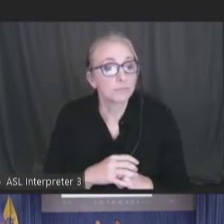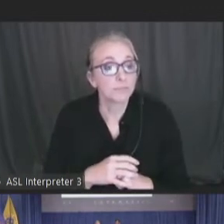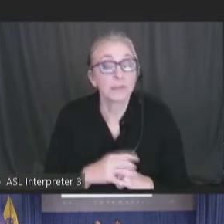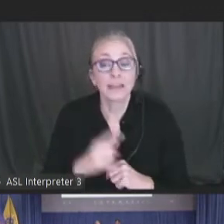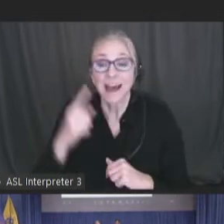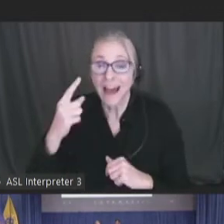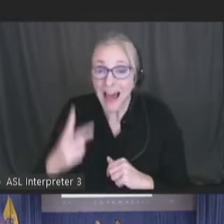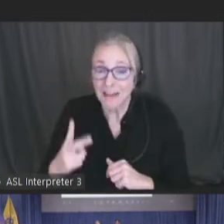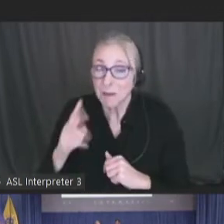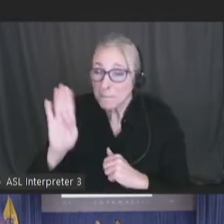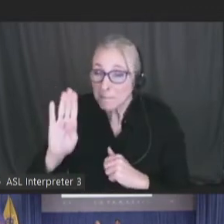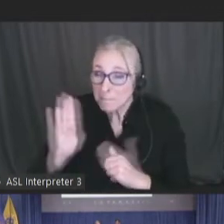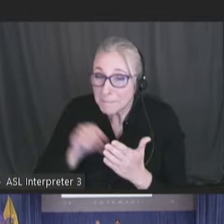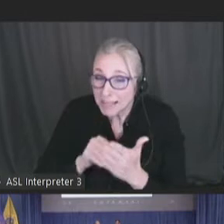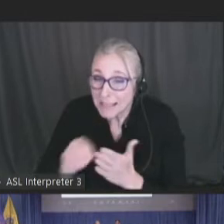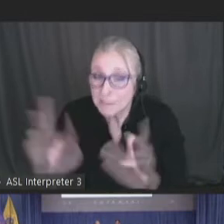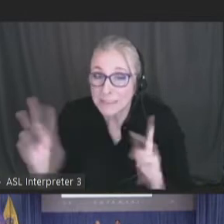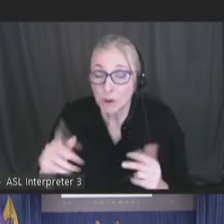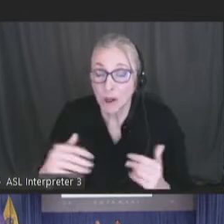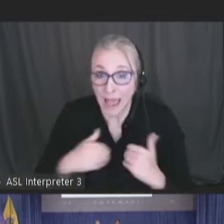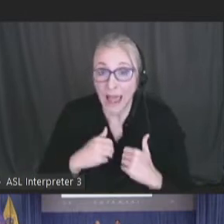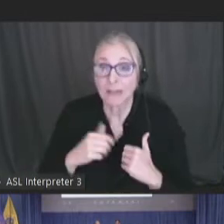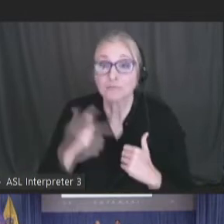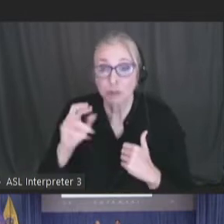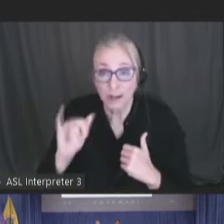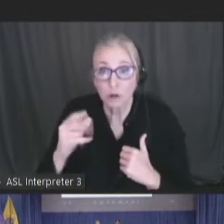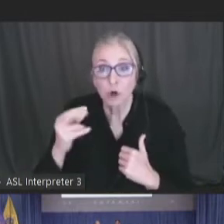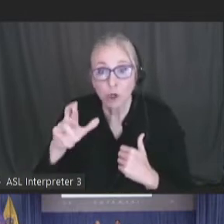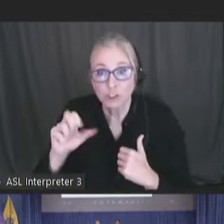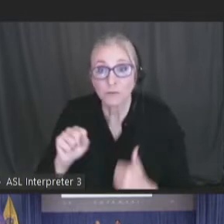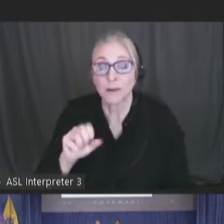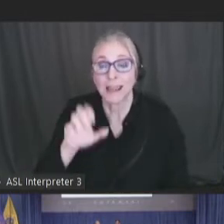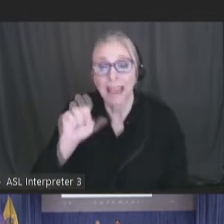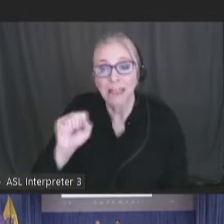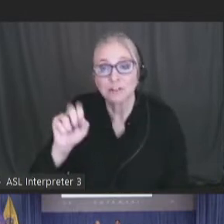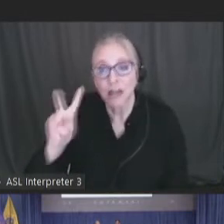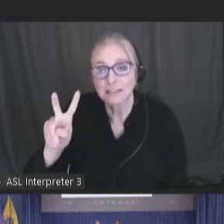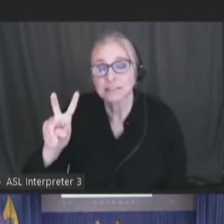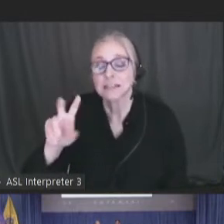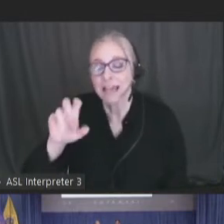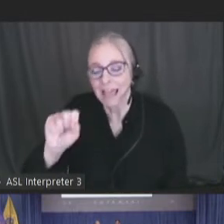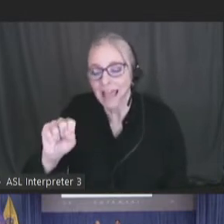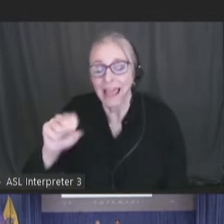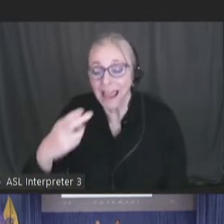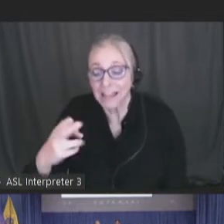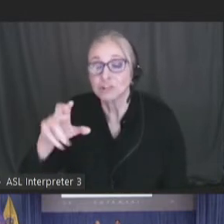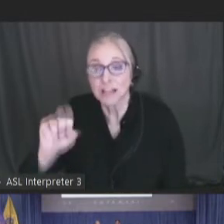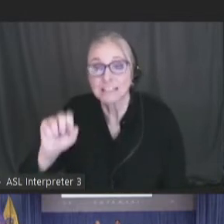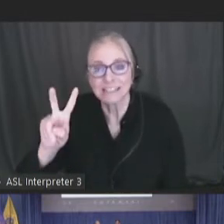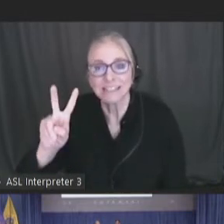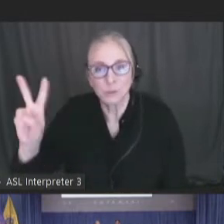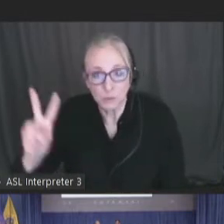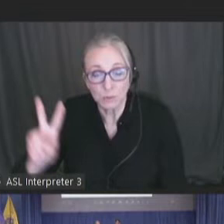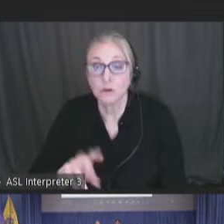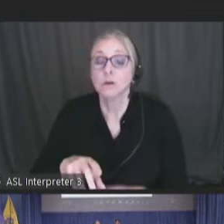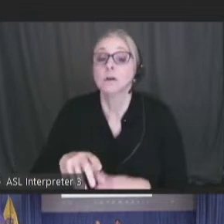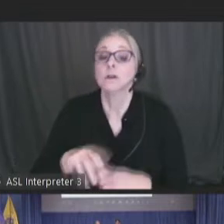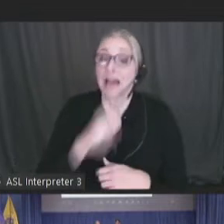people have genital herpes caused by HSV-2, 1/2 billion, and another 150 million have genital